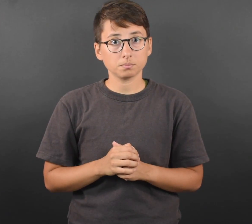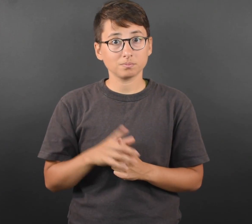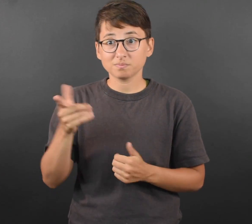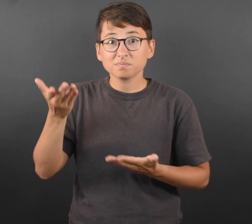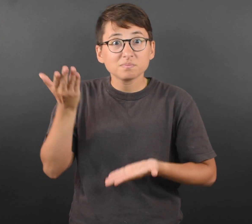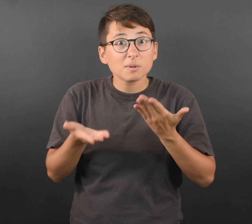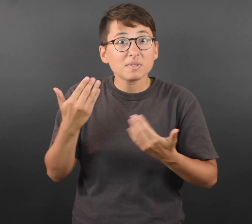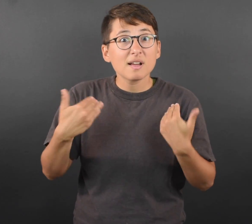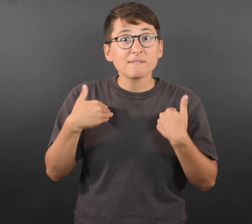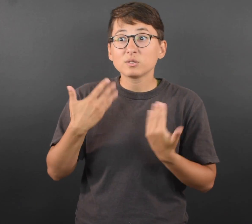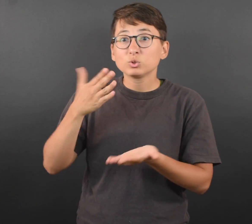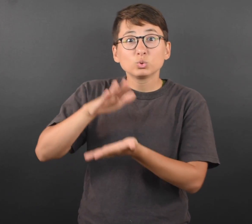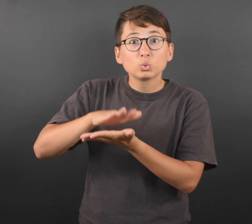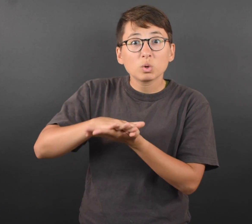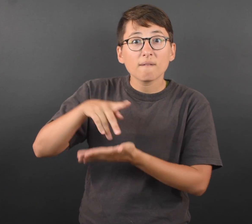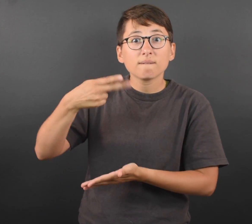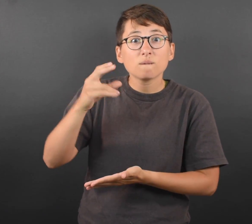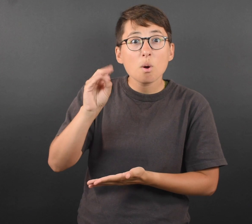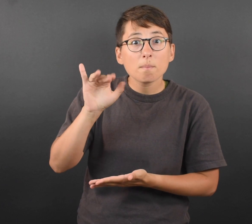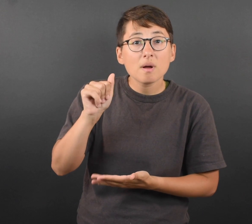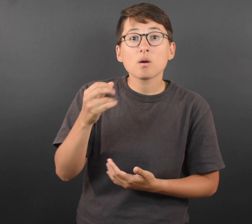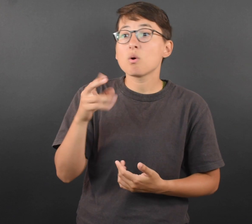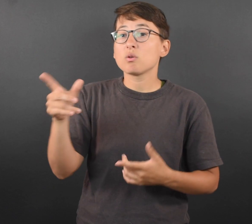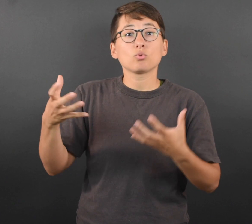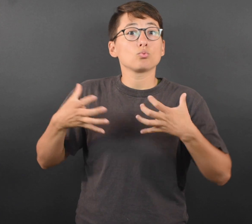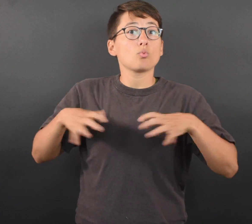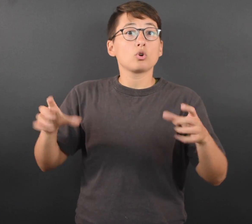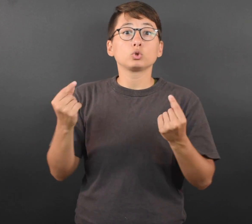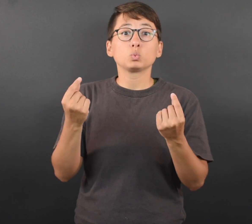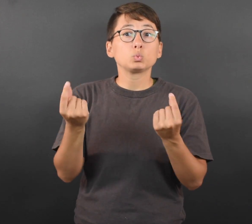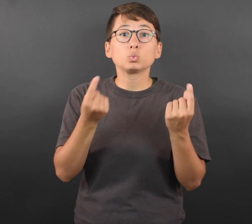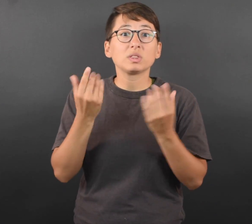"They must have school phobia or they don't want to do things or they're responding to